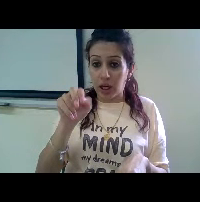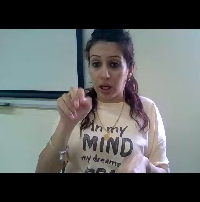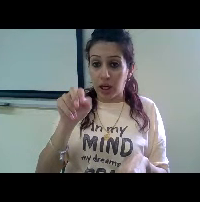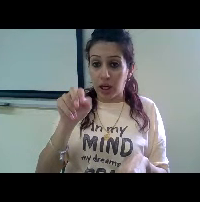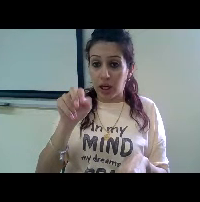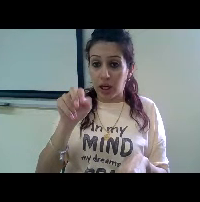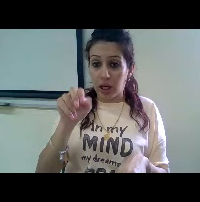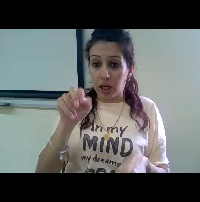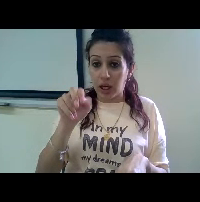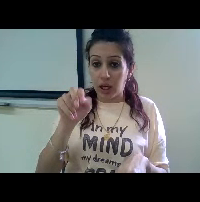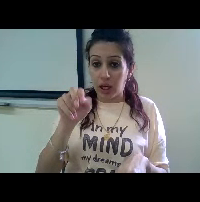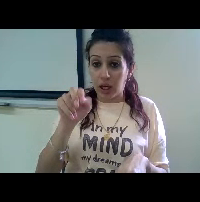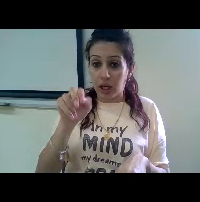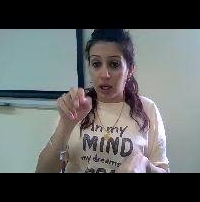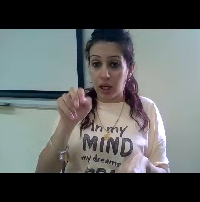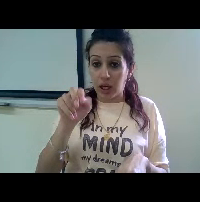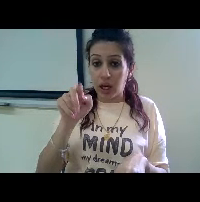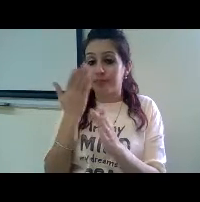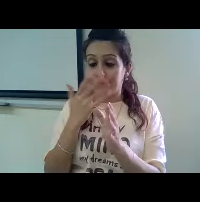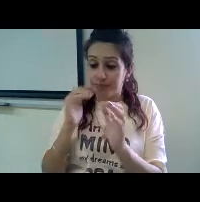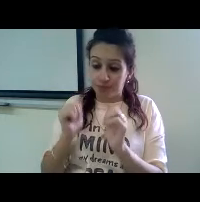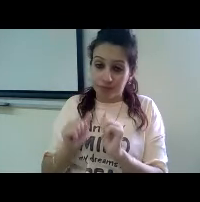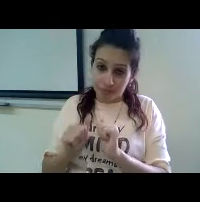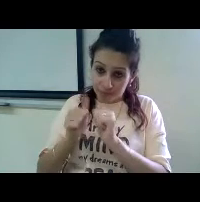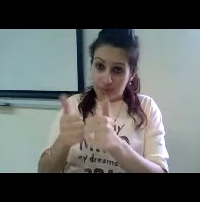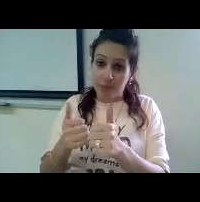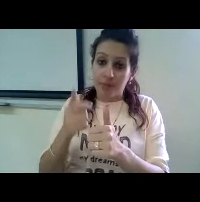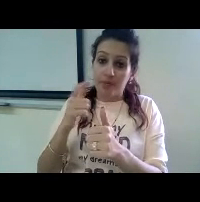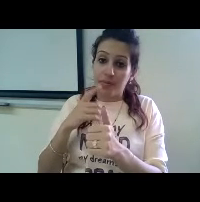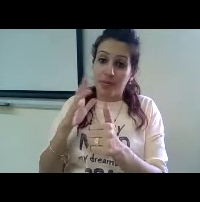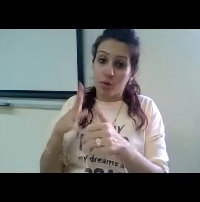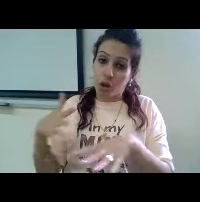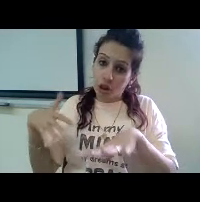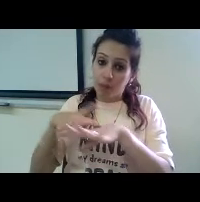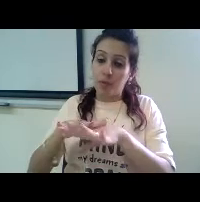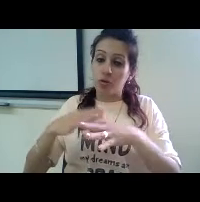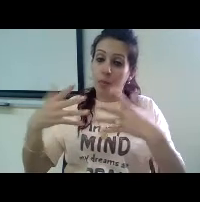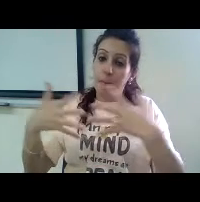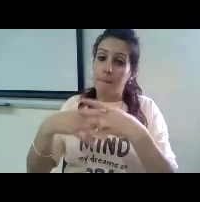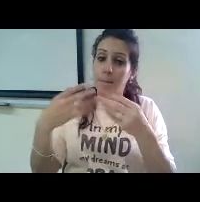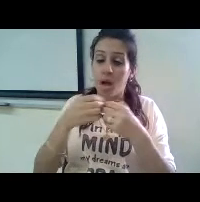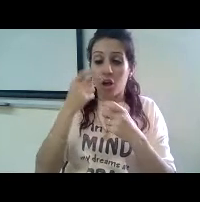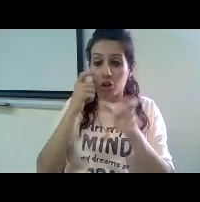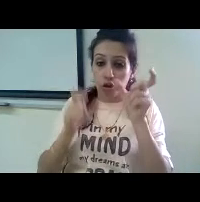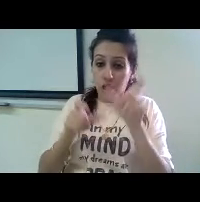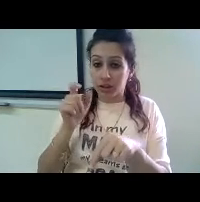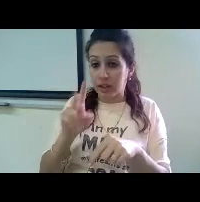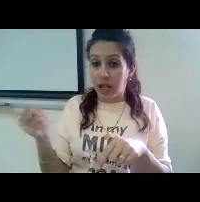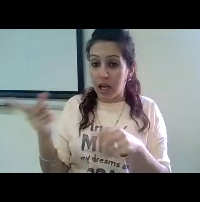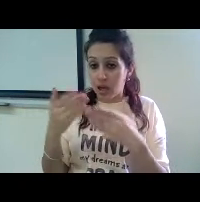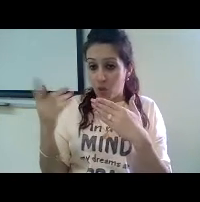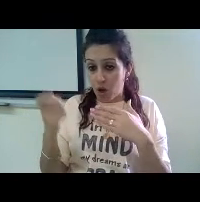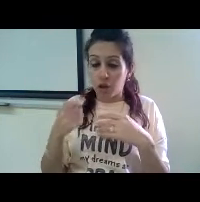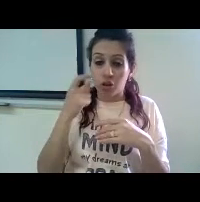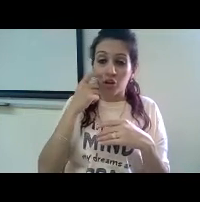elevating from "Integration", which is inclusion while separating the educational services for students with disabilities, to making all